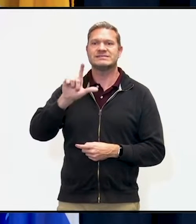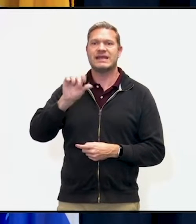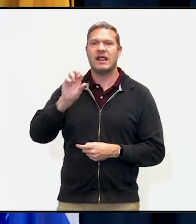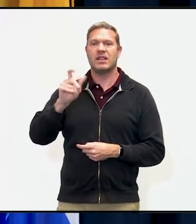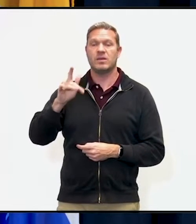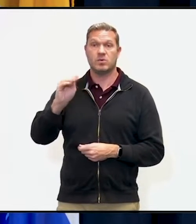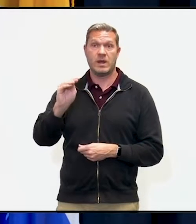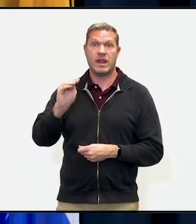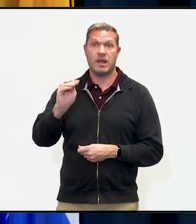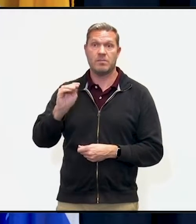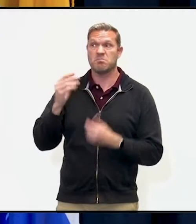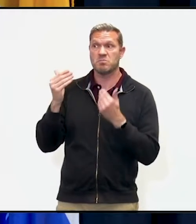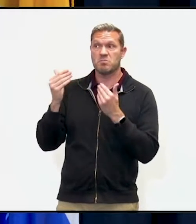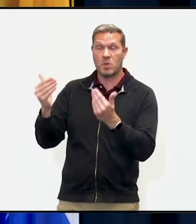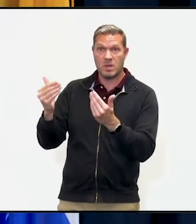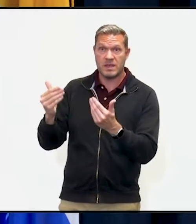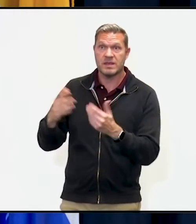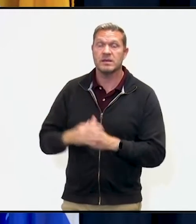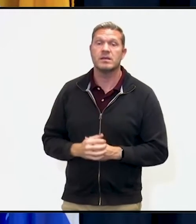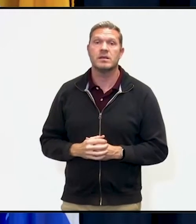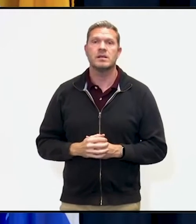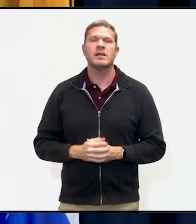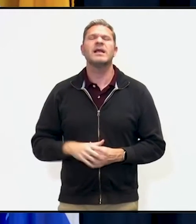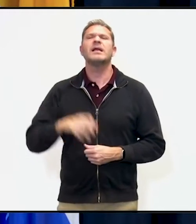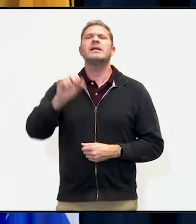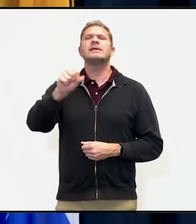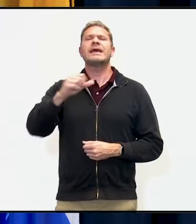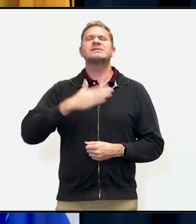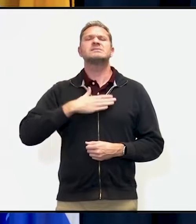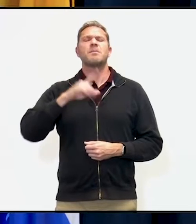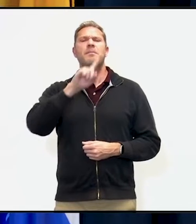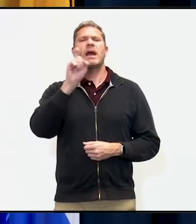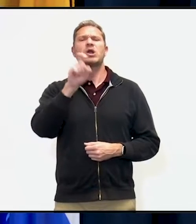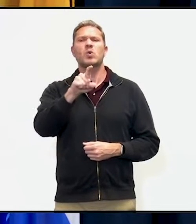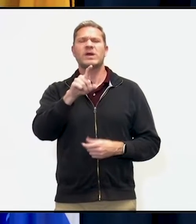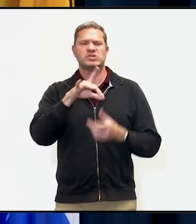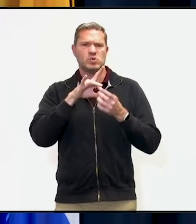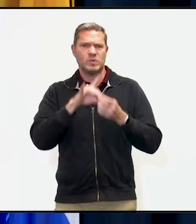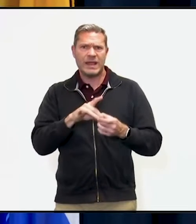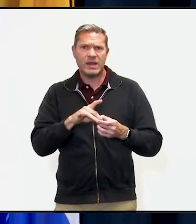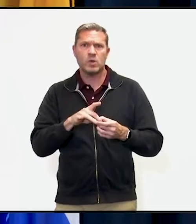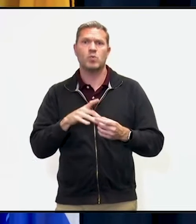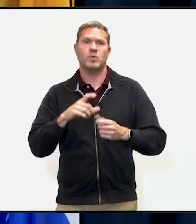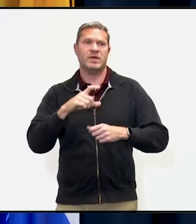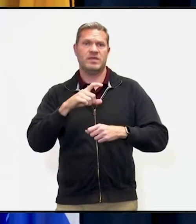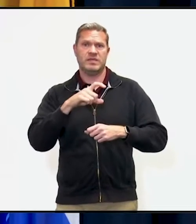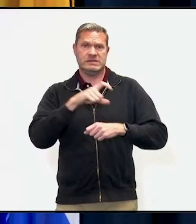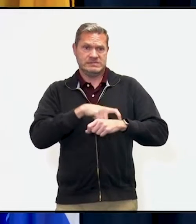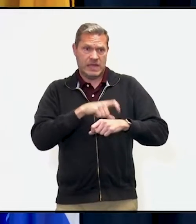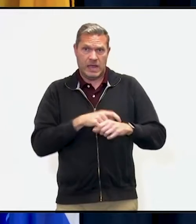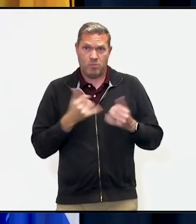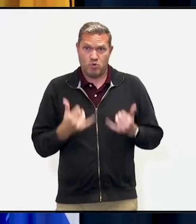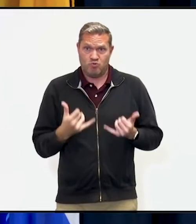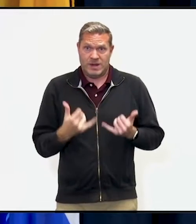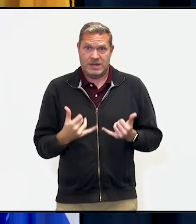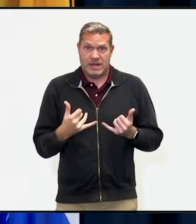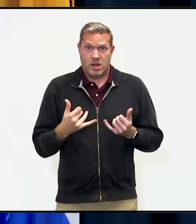Hi yeah, my question is about the timing of loosening the restrictions due to the orange tier.